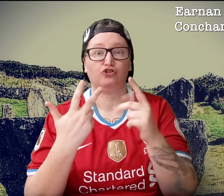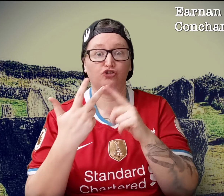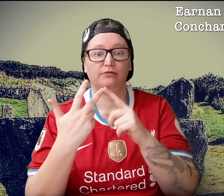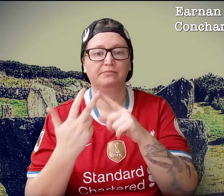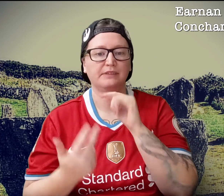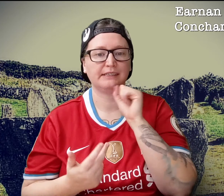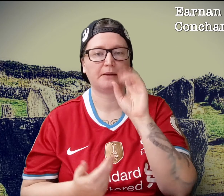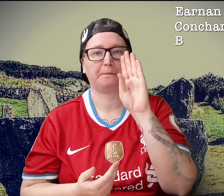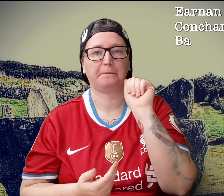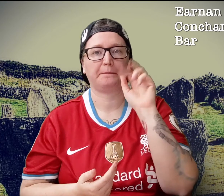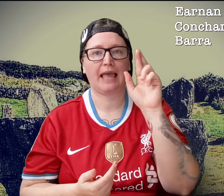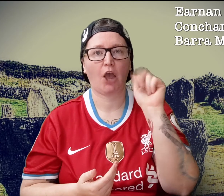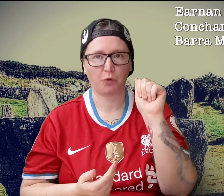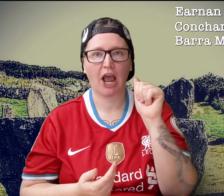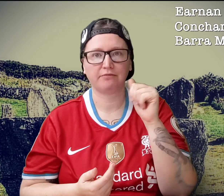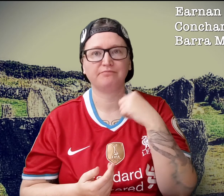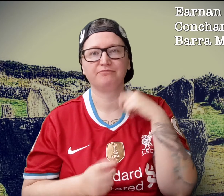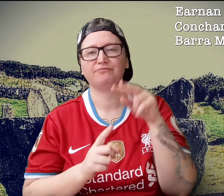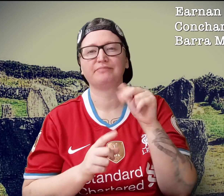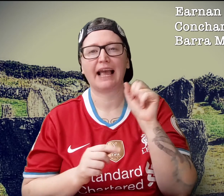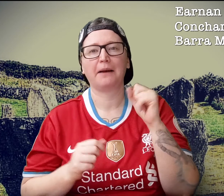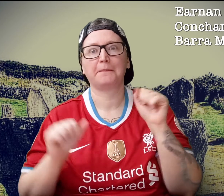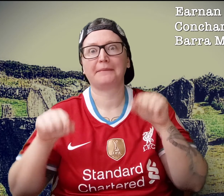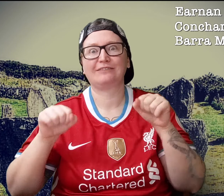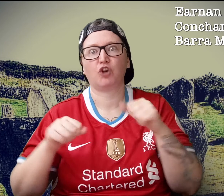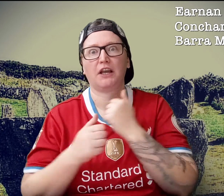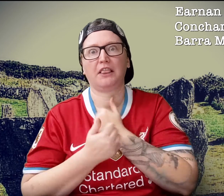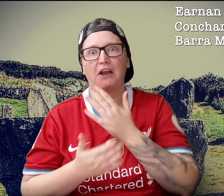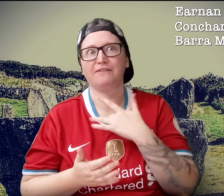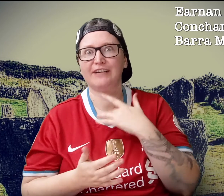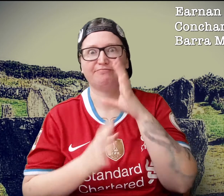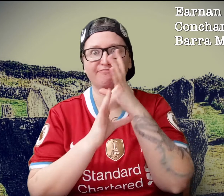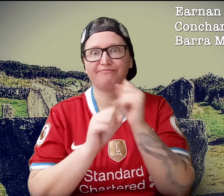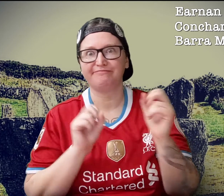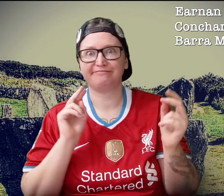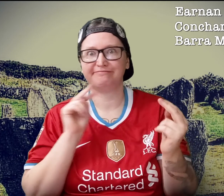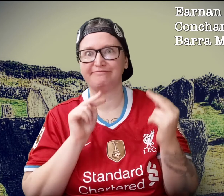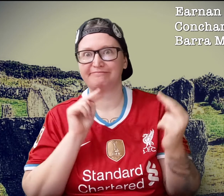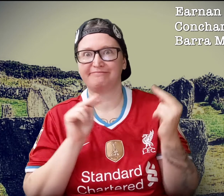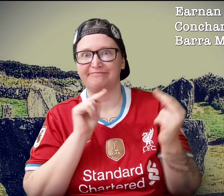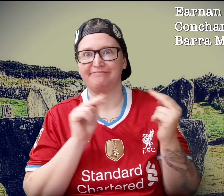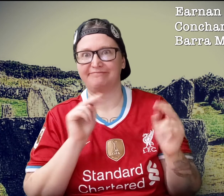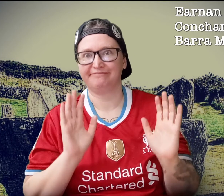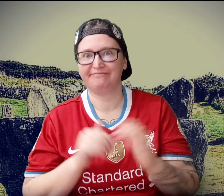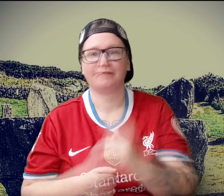is a brother and Barra Malloyei which is potential love interest for Ebha.